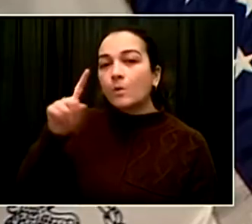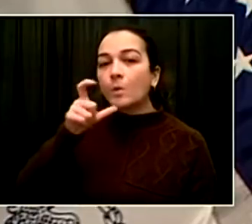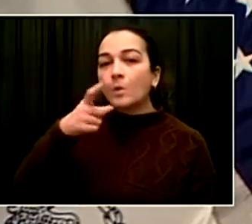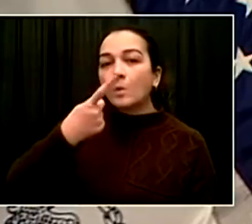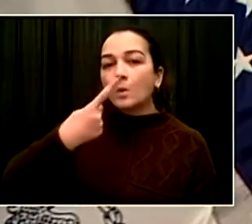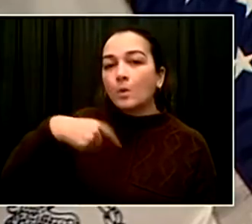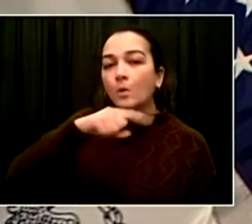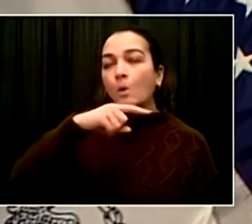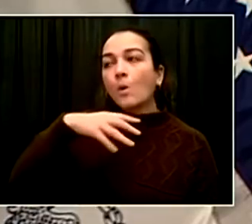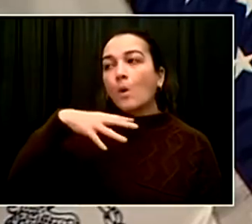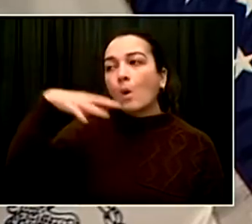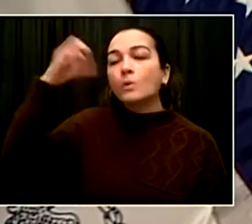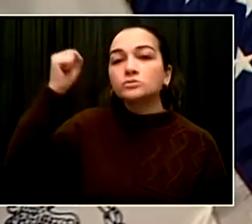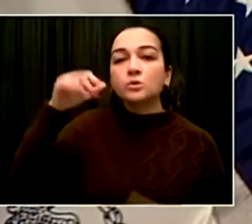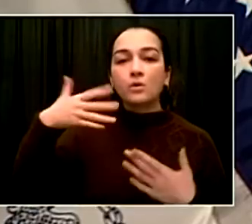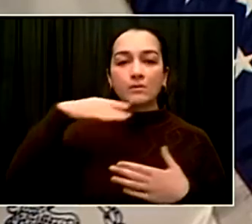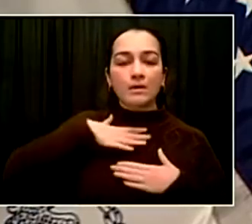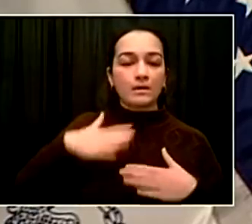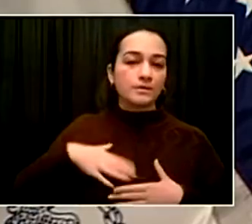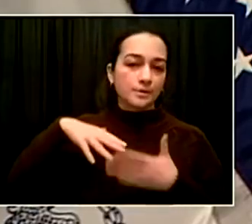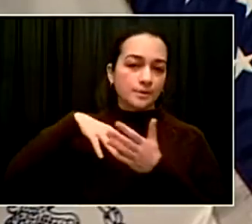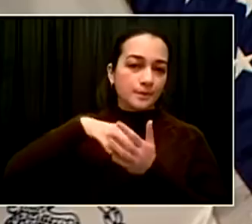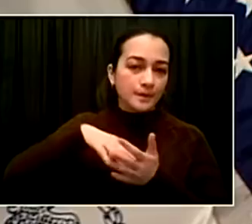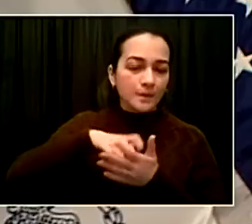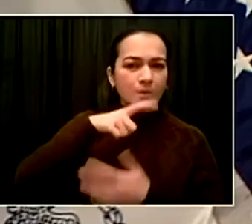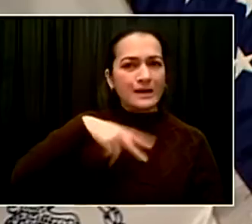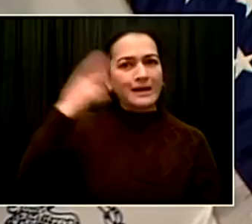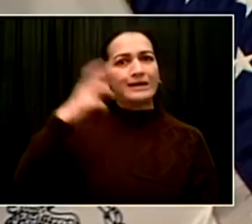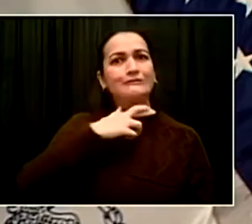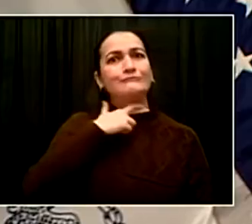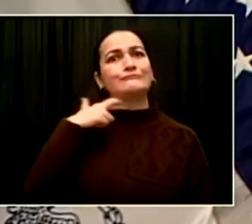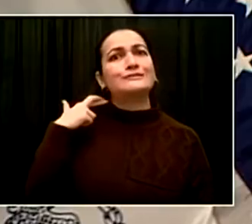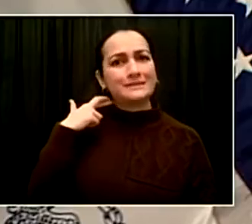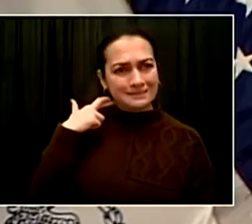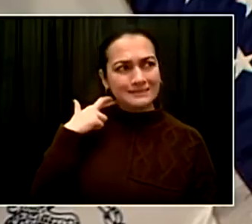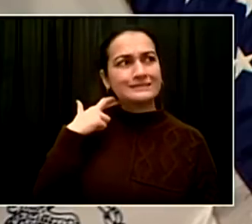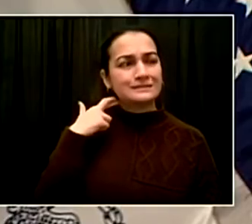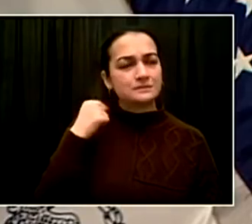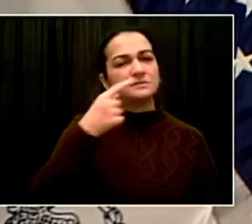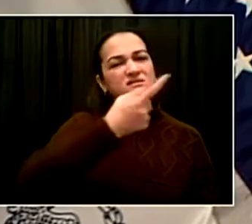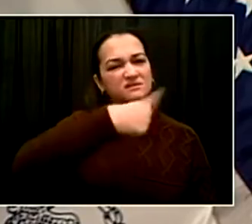PREEXISTING CONDITIONS TO THE MINDFUL ABOUT THOSE OPTIONAL EVENTS AND THINK CAREFULLY